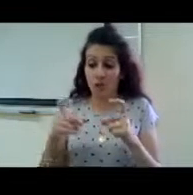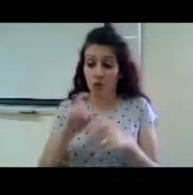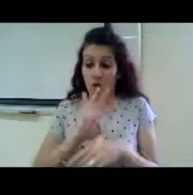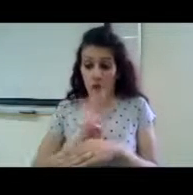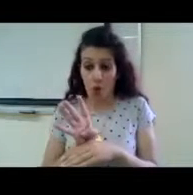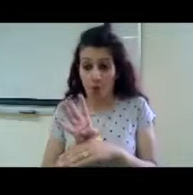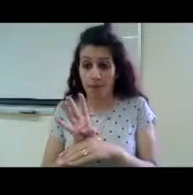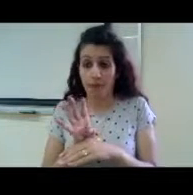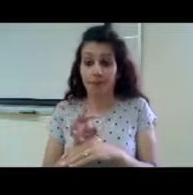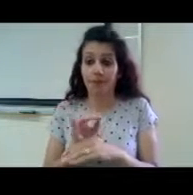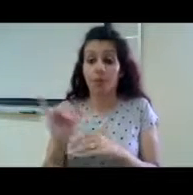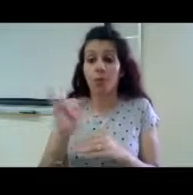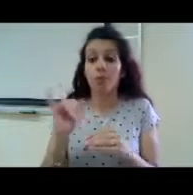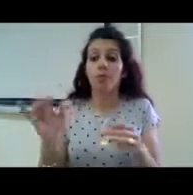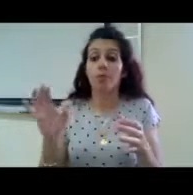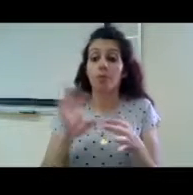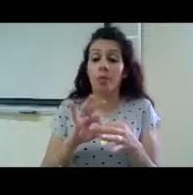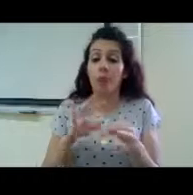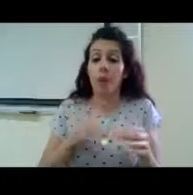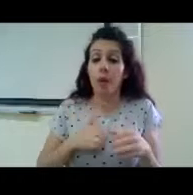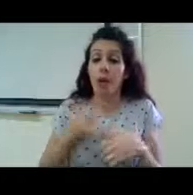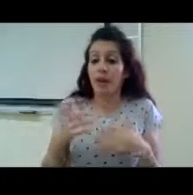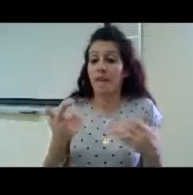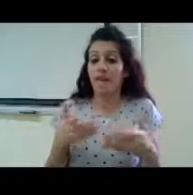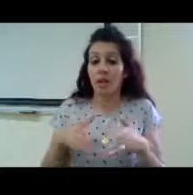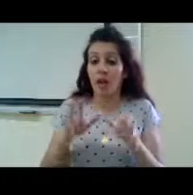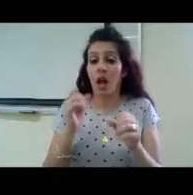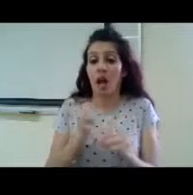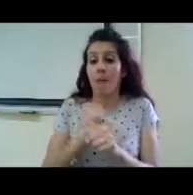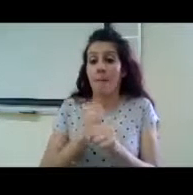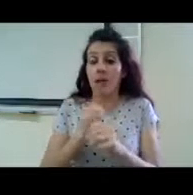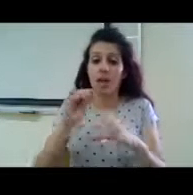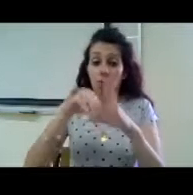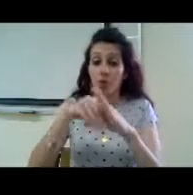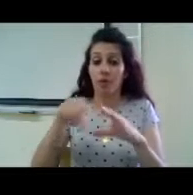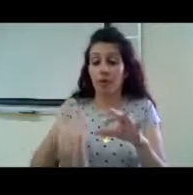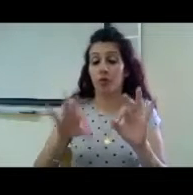particular looking at remote learning or distance education I would say that we